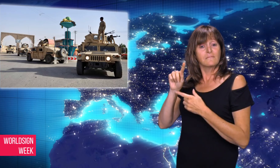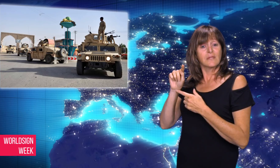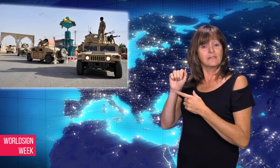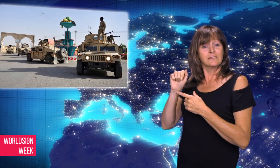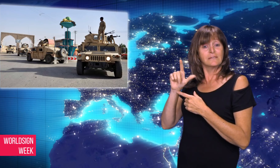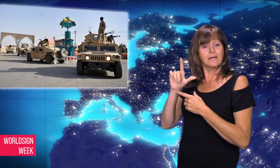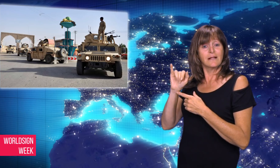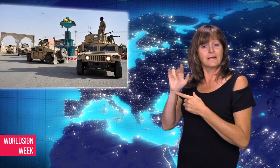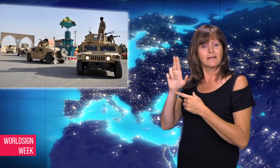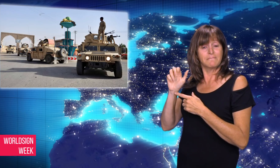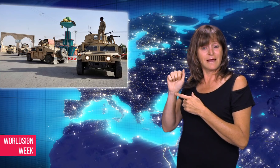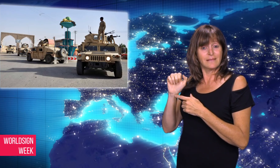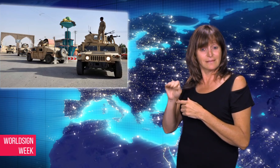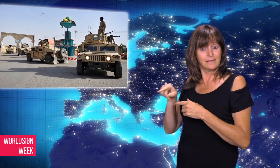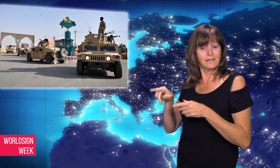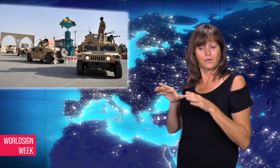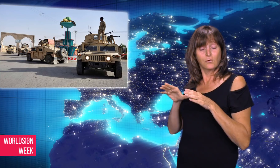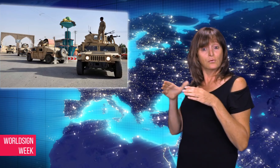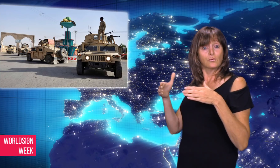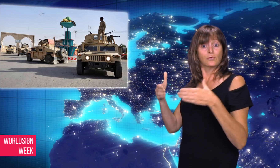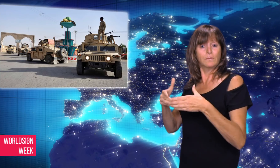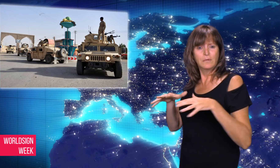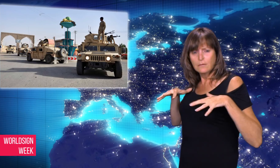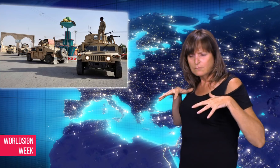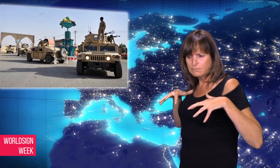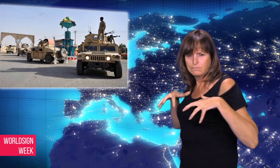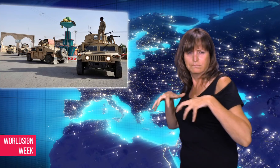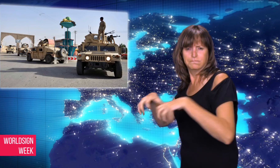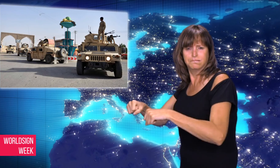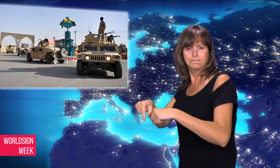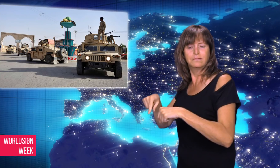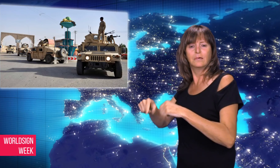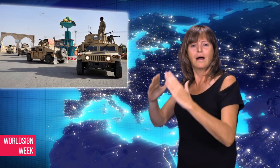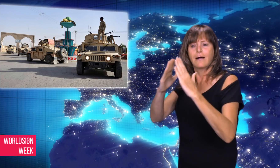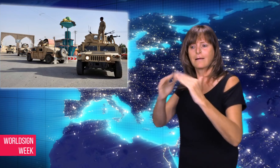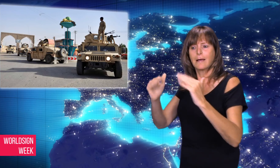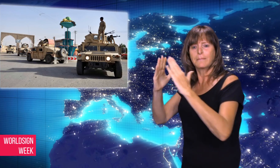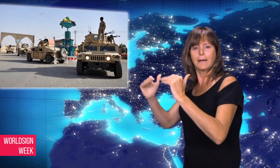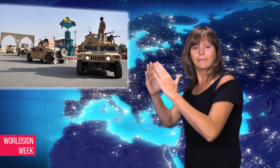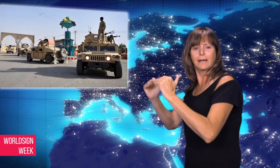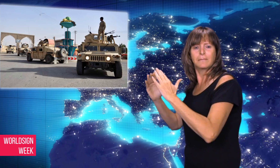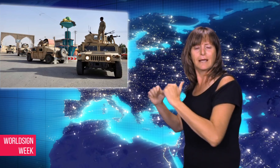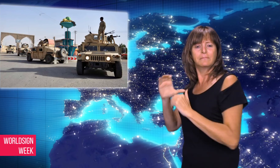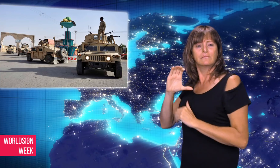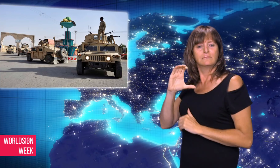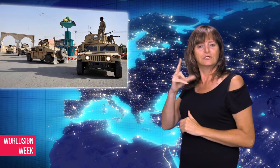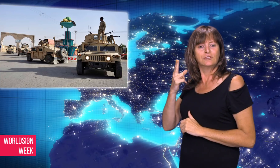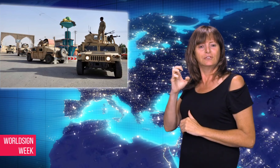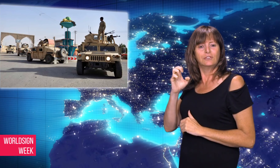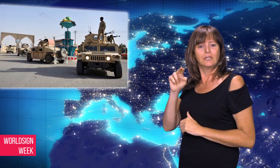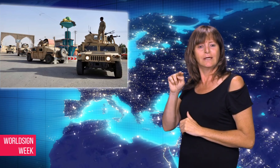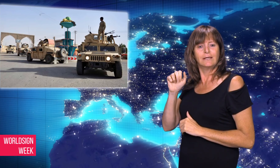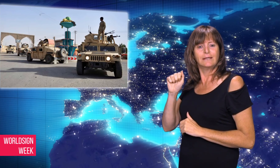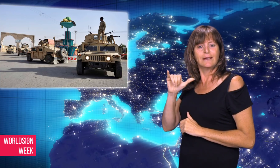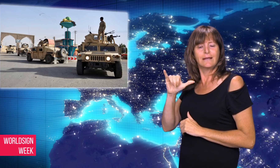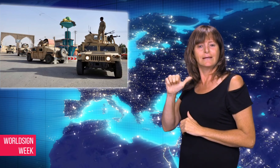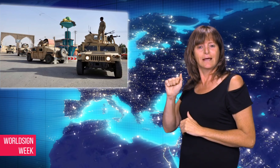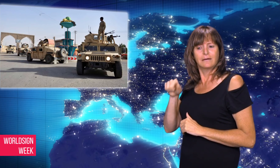The Taliban took over Camp Chenaya, a